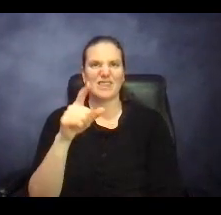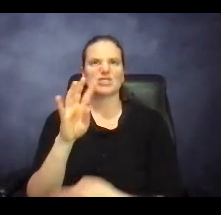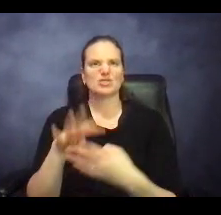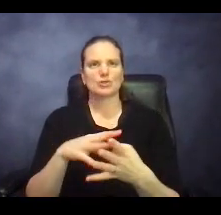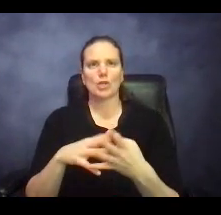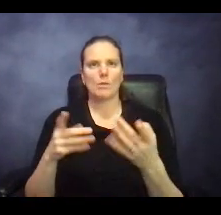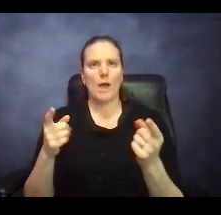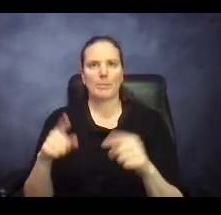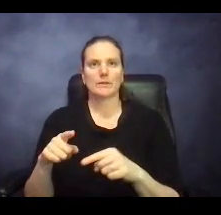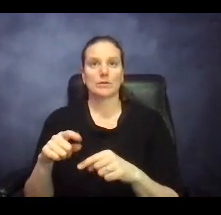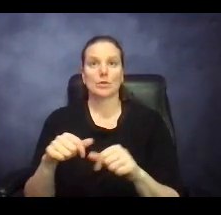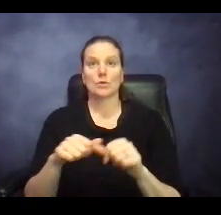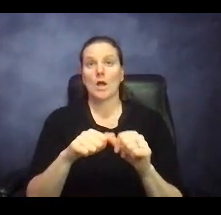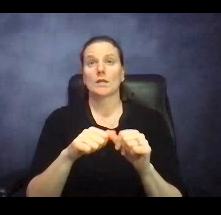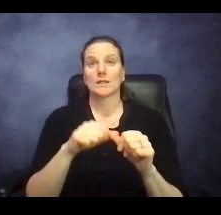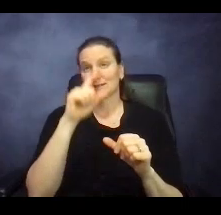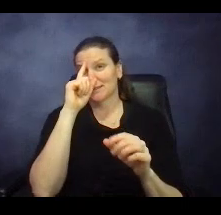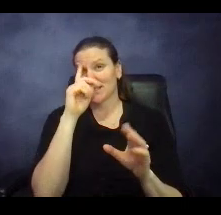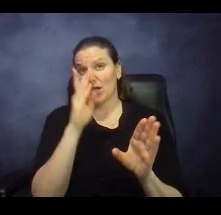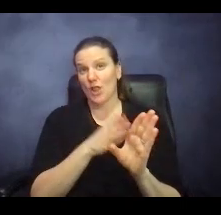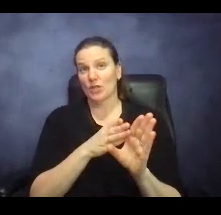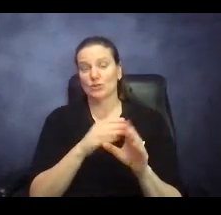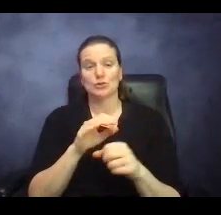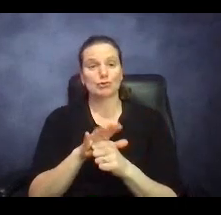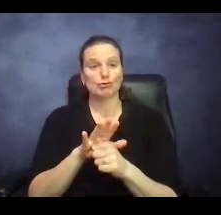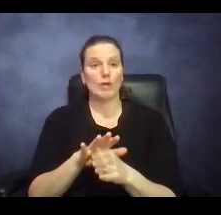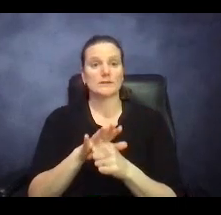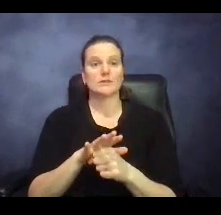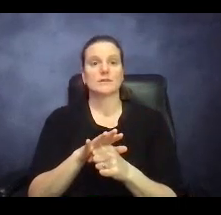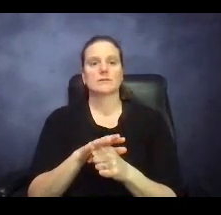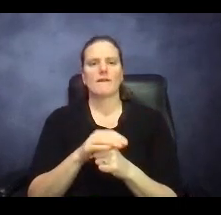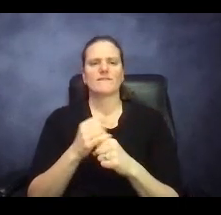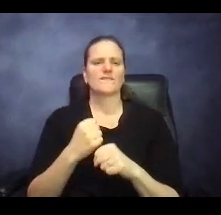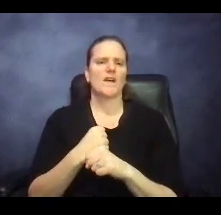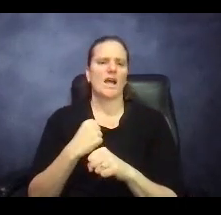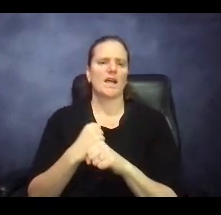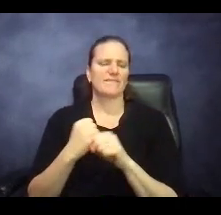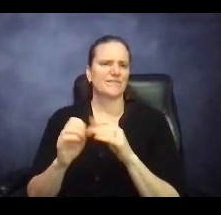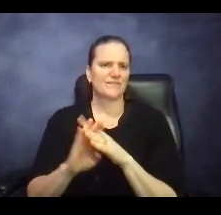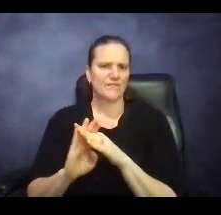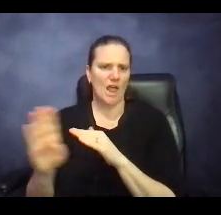So you have chronic psychological stress kind of living in that fight flight state instead of living in the rest